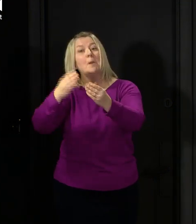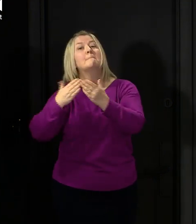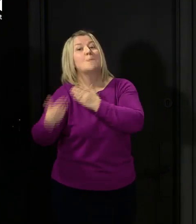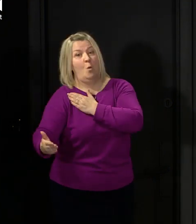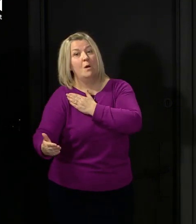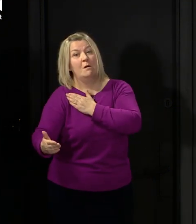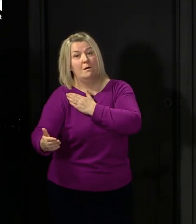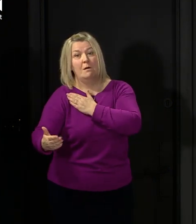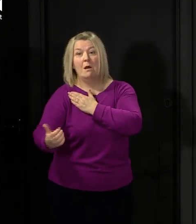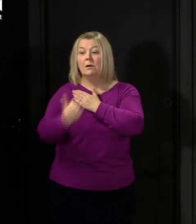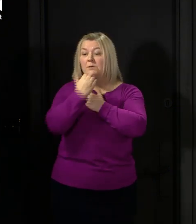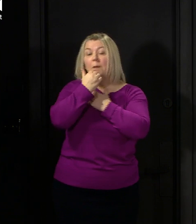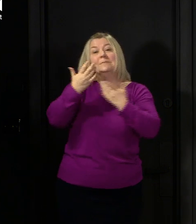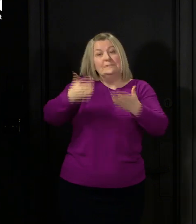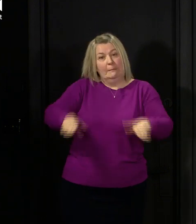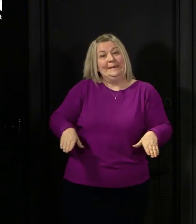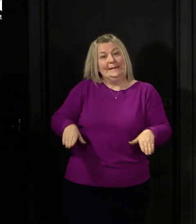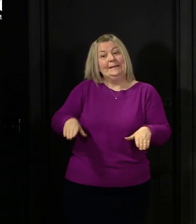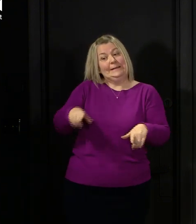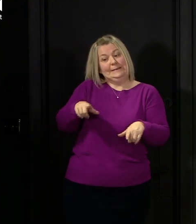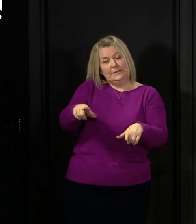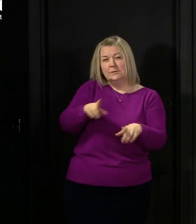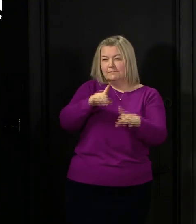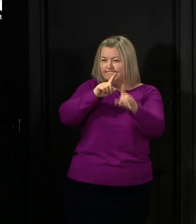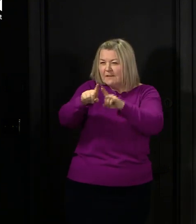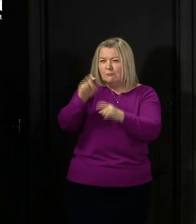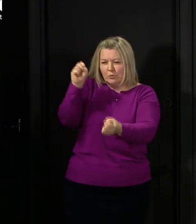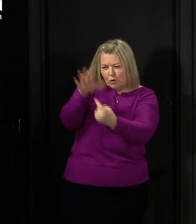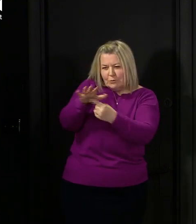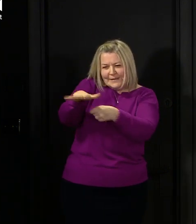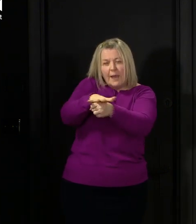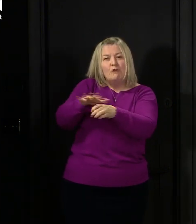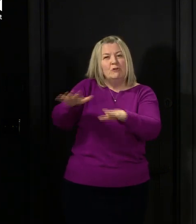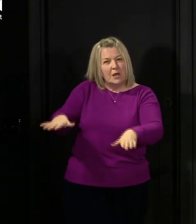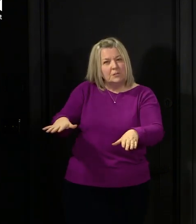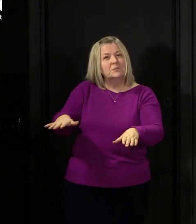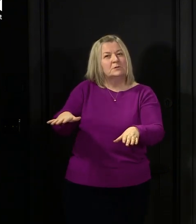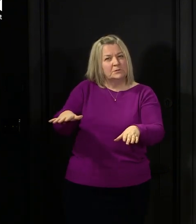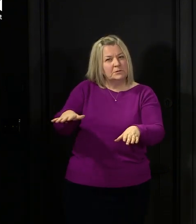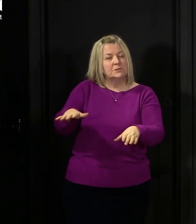being tested within all of the priority areas we've set for testing, which includes key